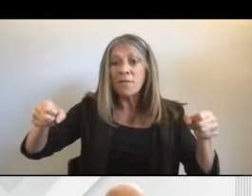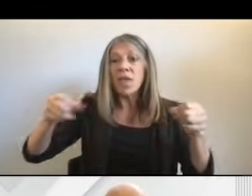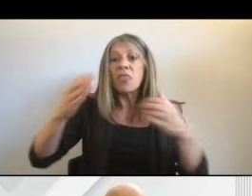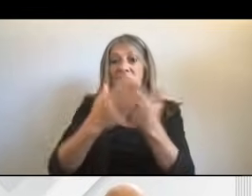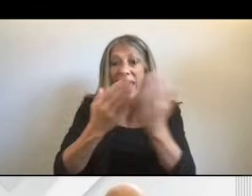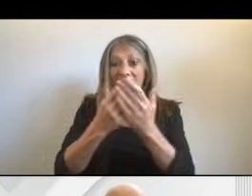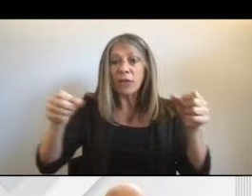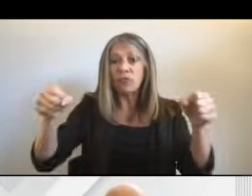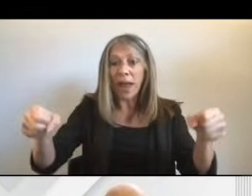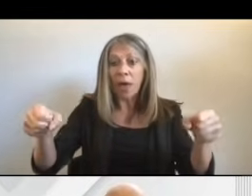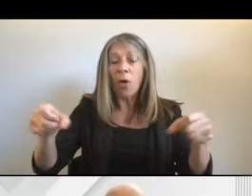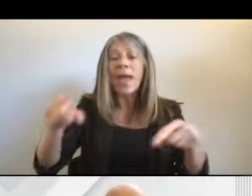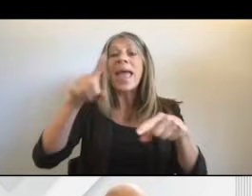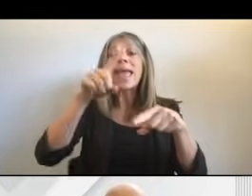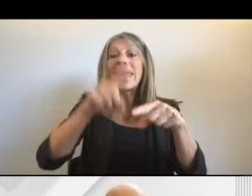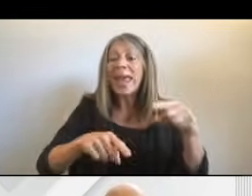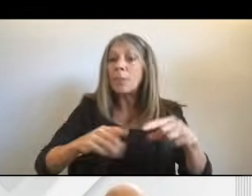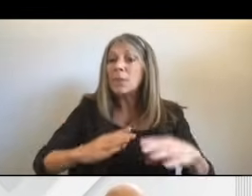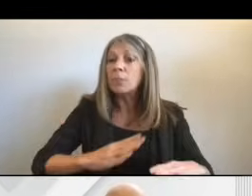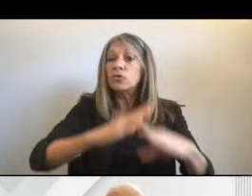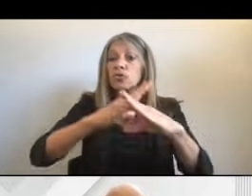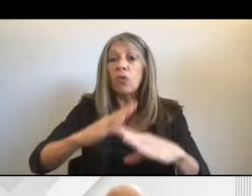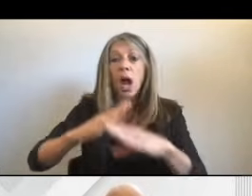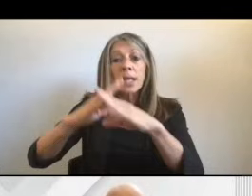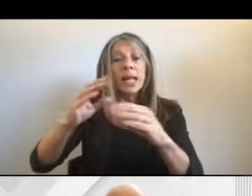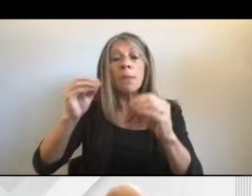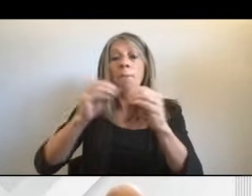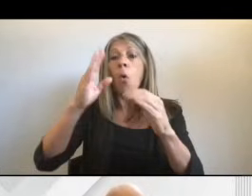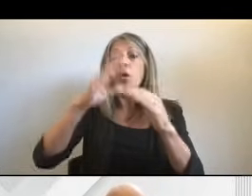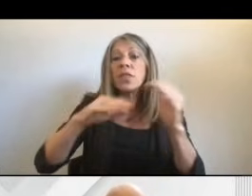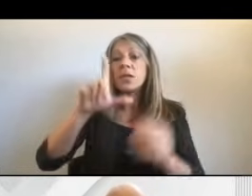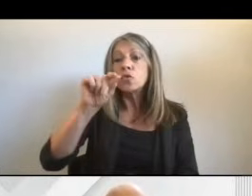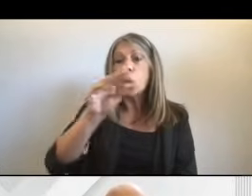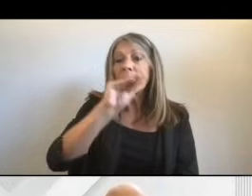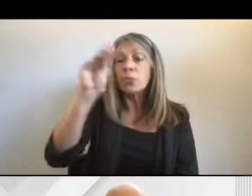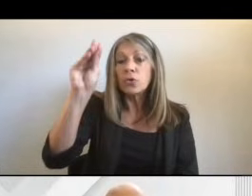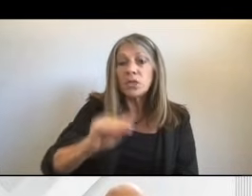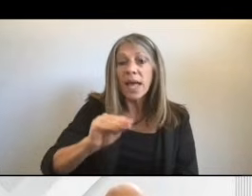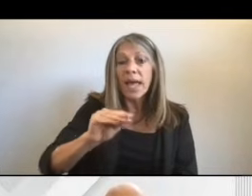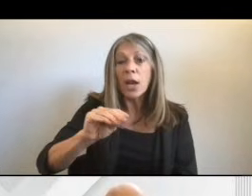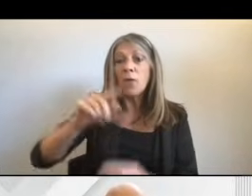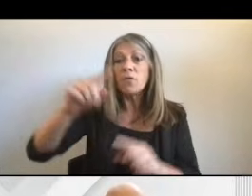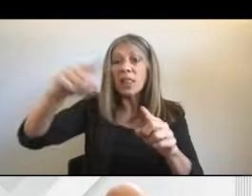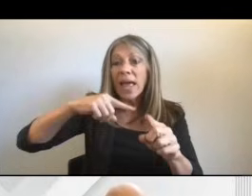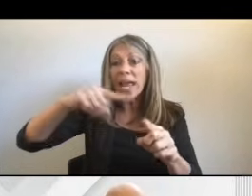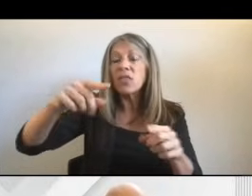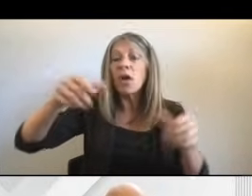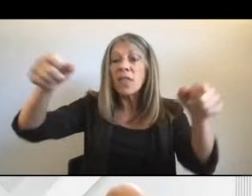and it cannot be obstructed more than 20 percent of the length of the of the handrail for the